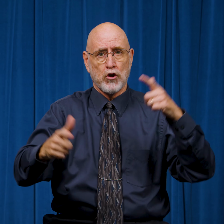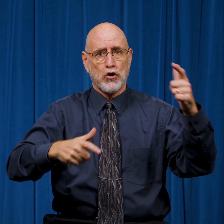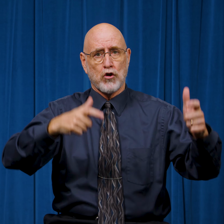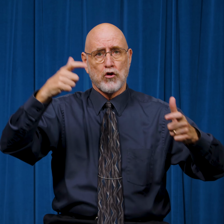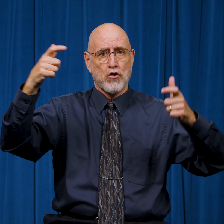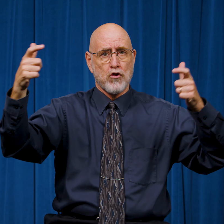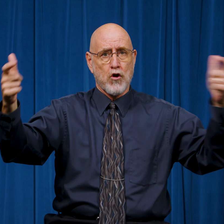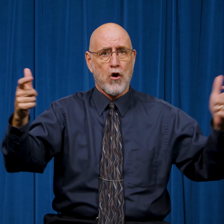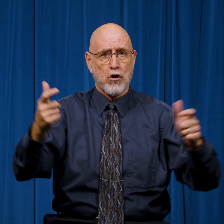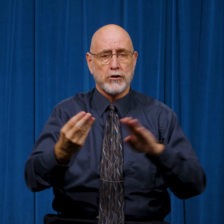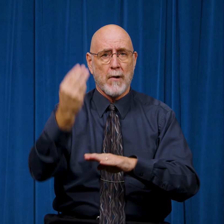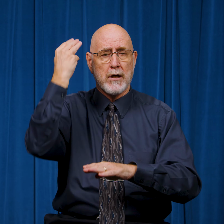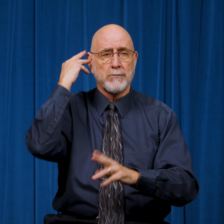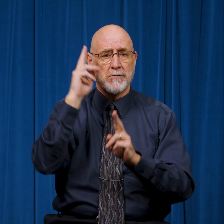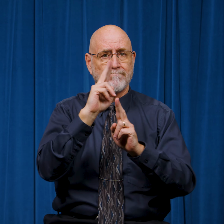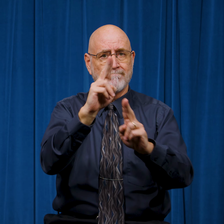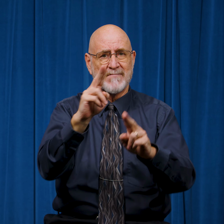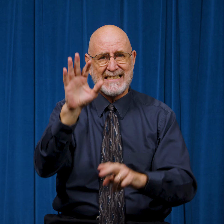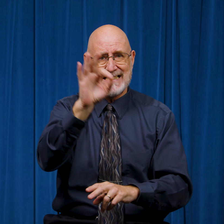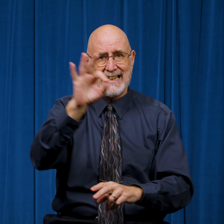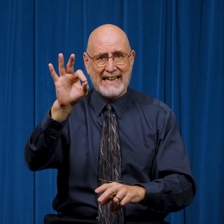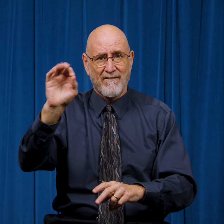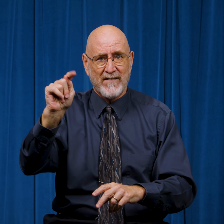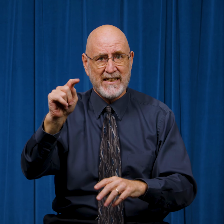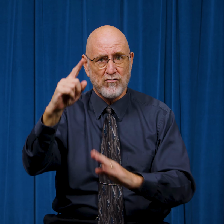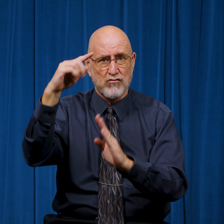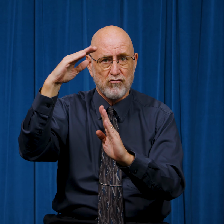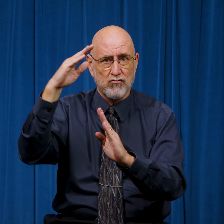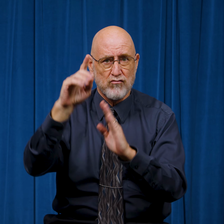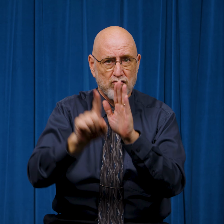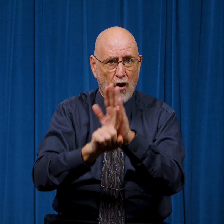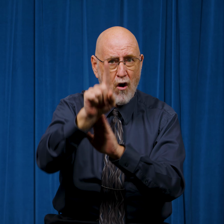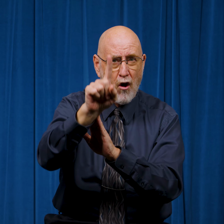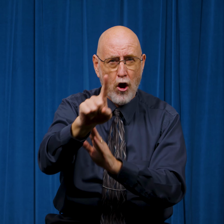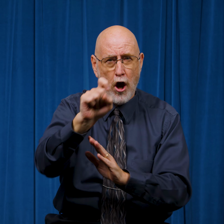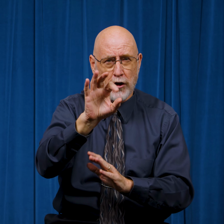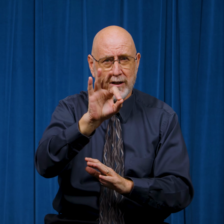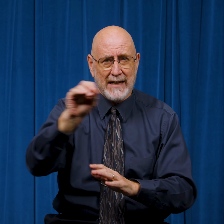standing 99 feet tall, 190 feet wide.